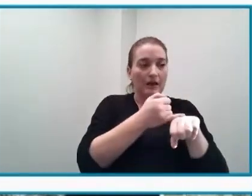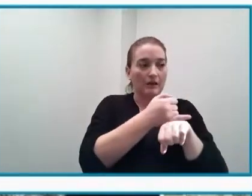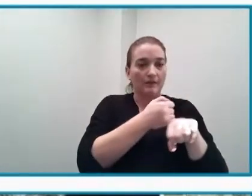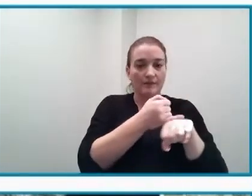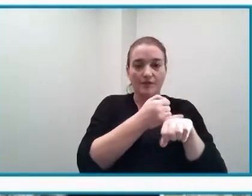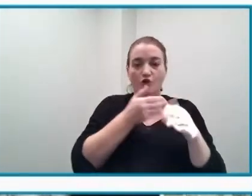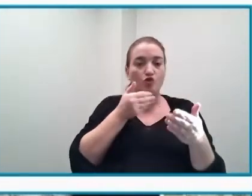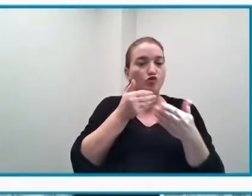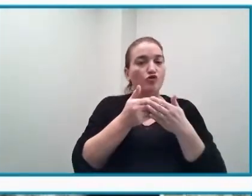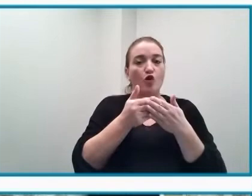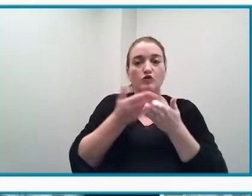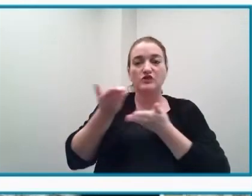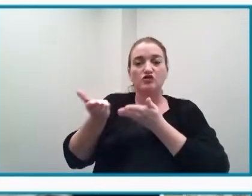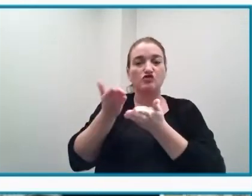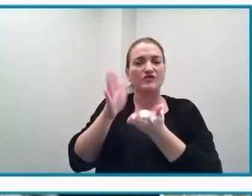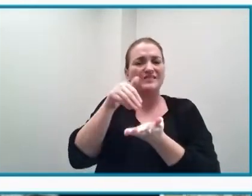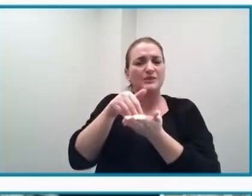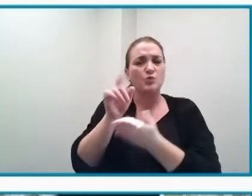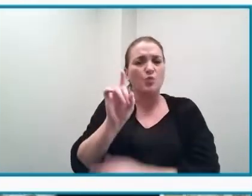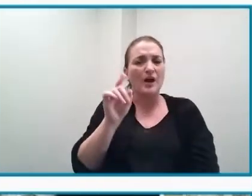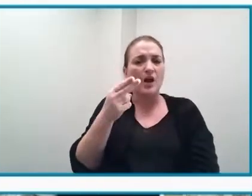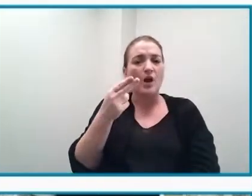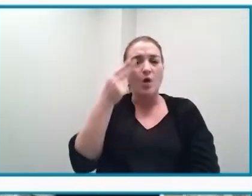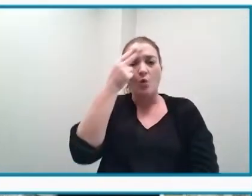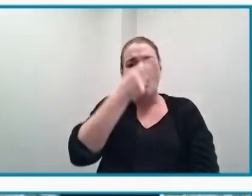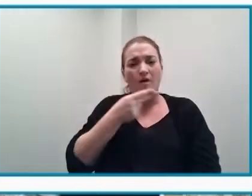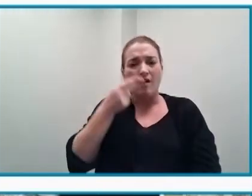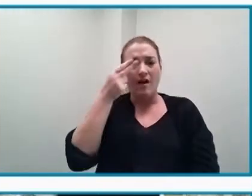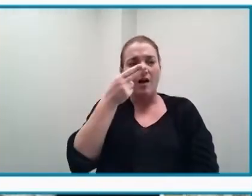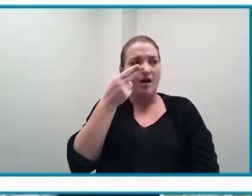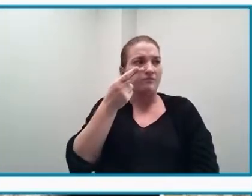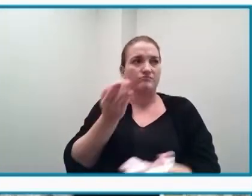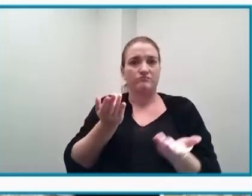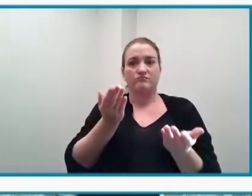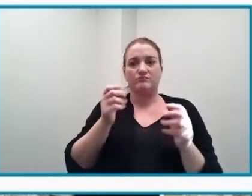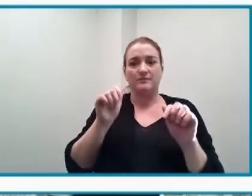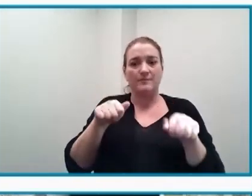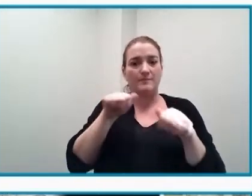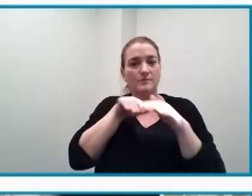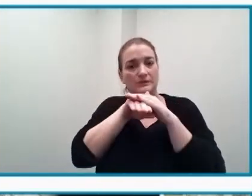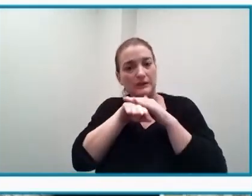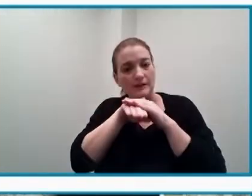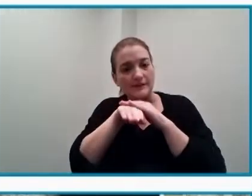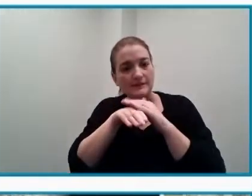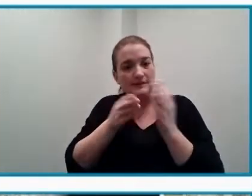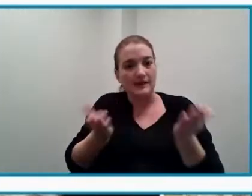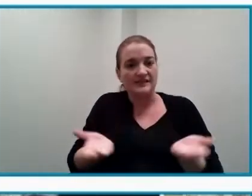they don't really have the availability of services for veterans that are here in the States. So if you get sick,